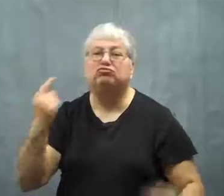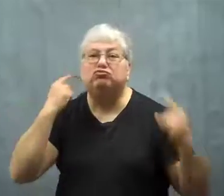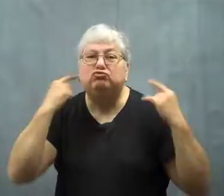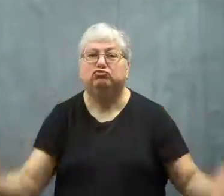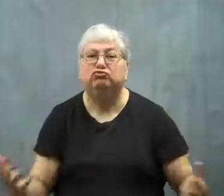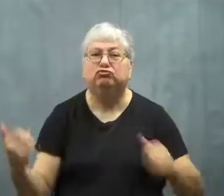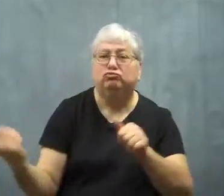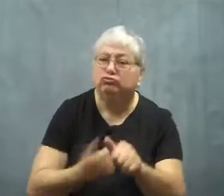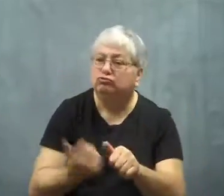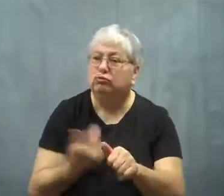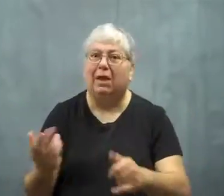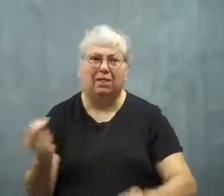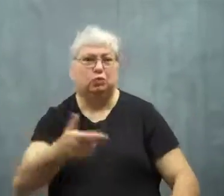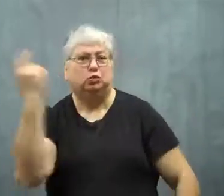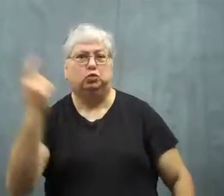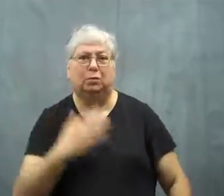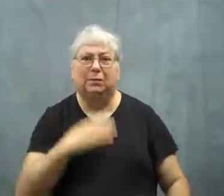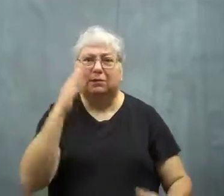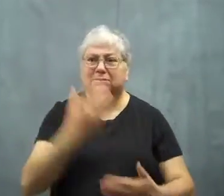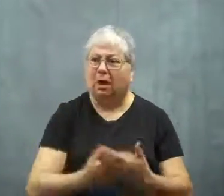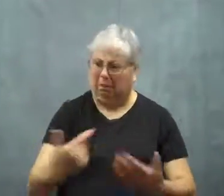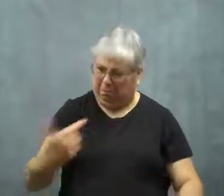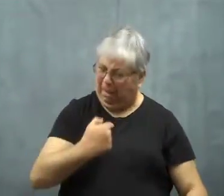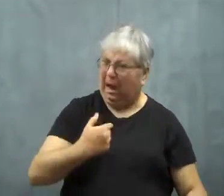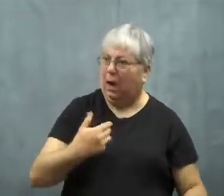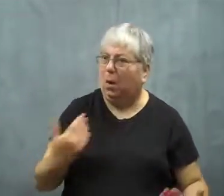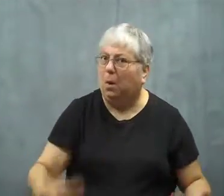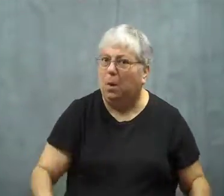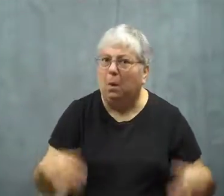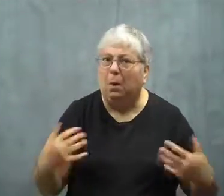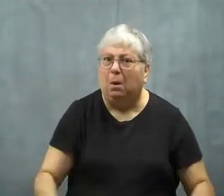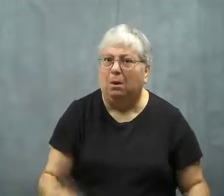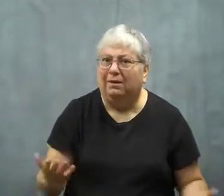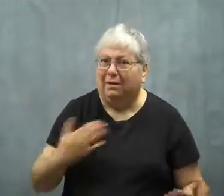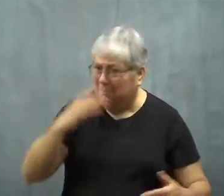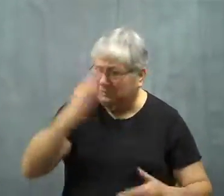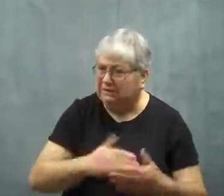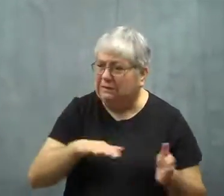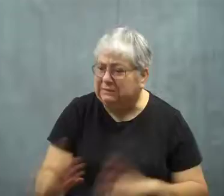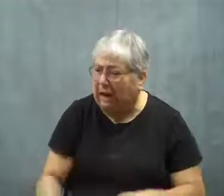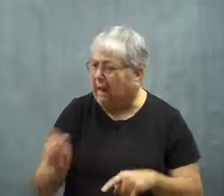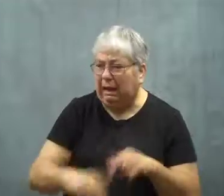He went after him, and shot him in the chest at close range.